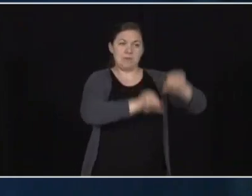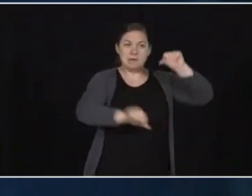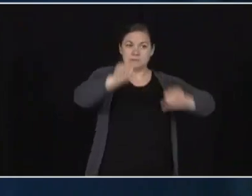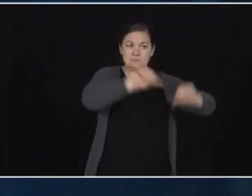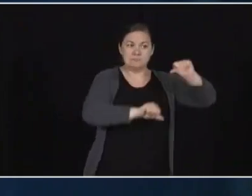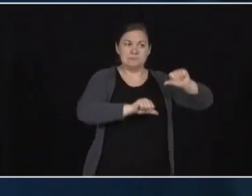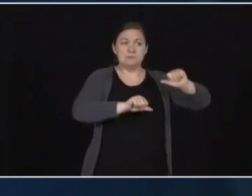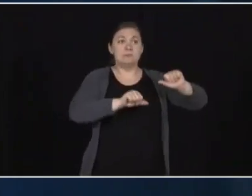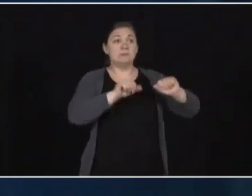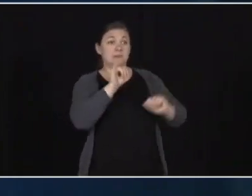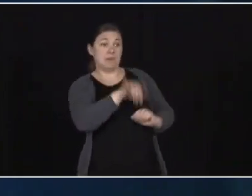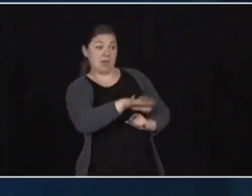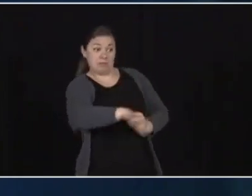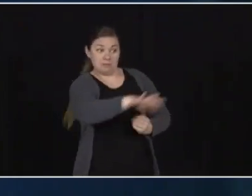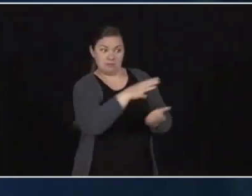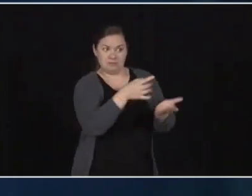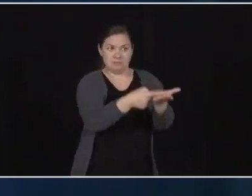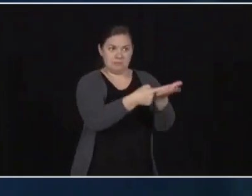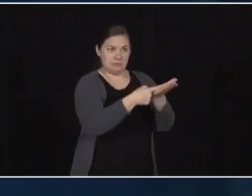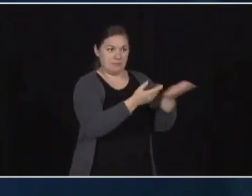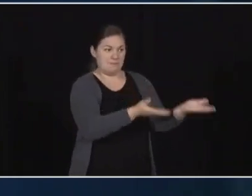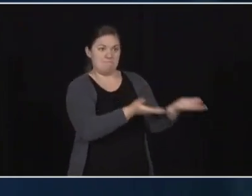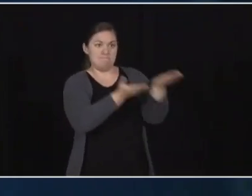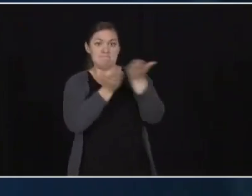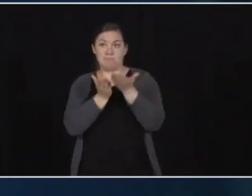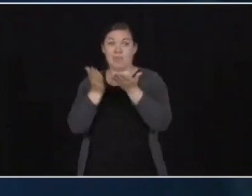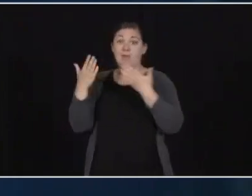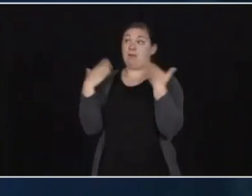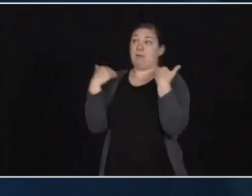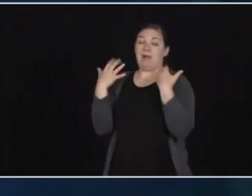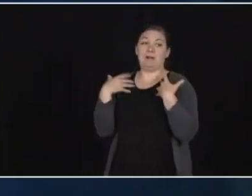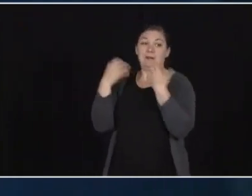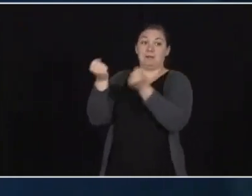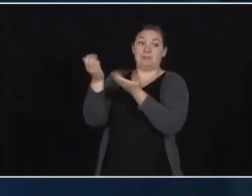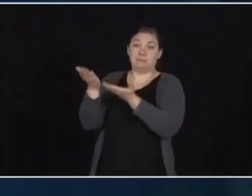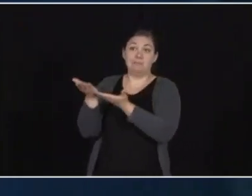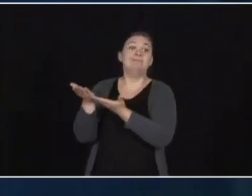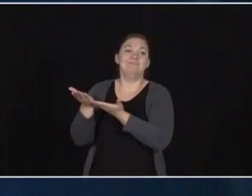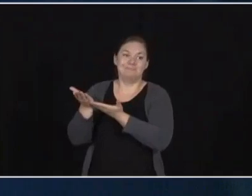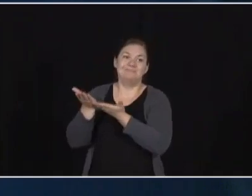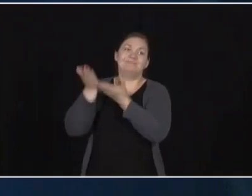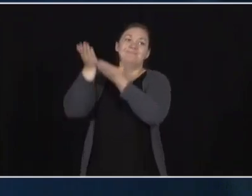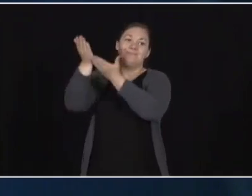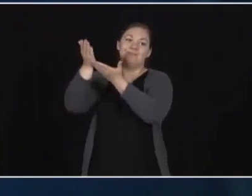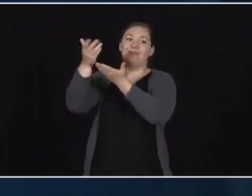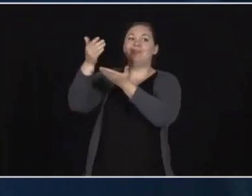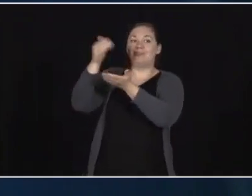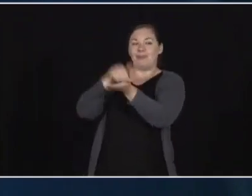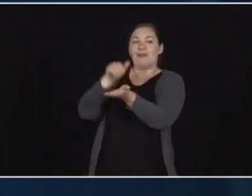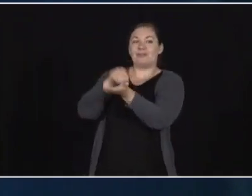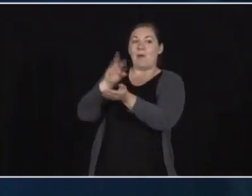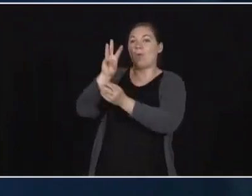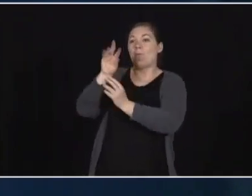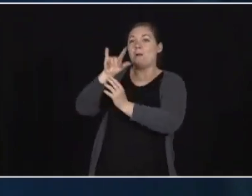and evidence informed approach. That information is provided to the Ministry of health and specifically to Doctor David Williams who provided direct guidance through his means